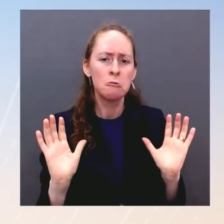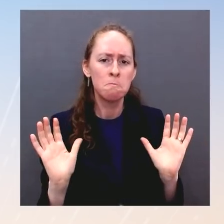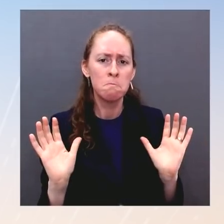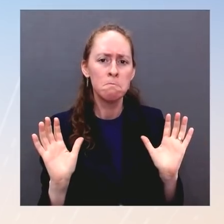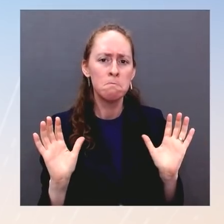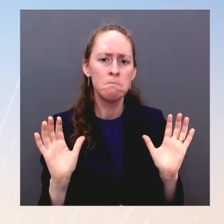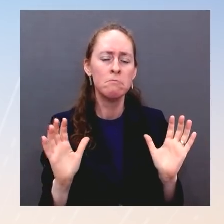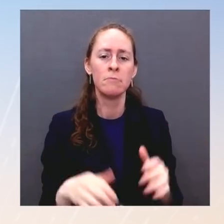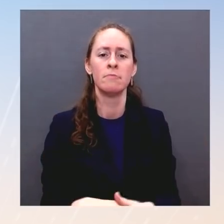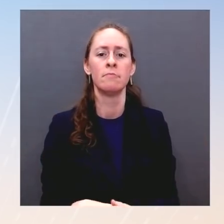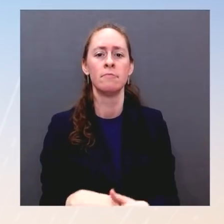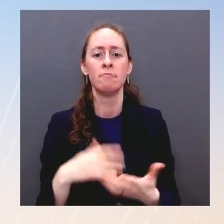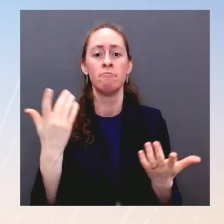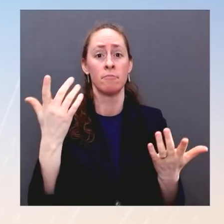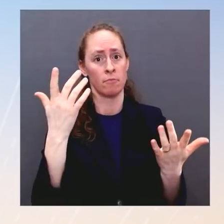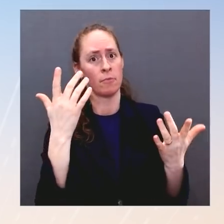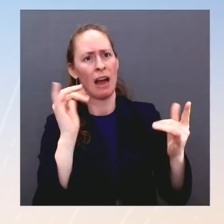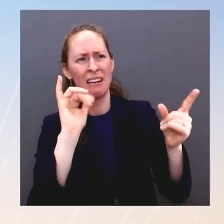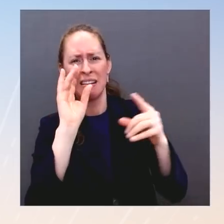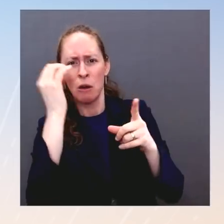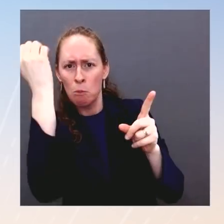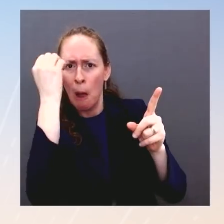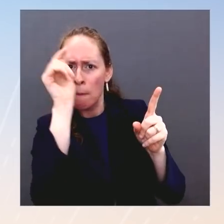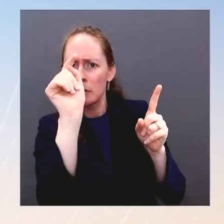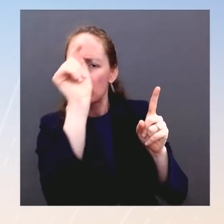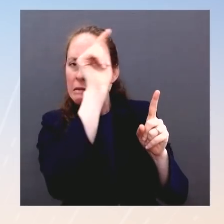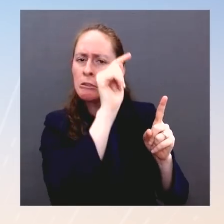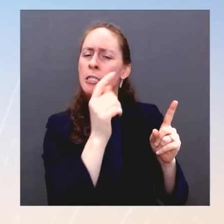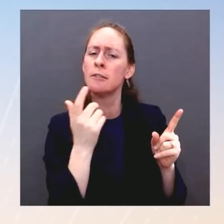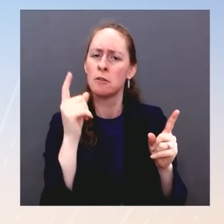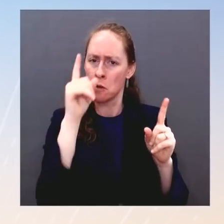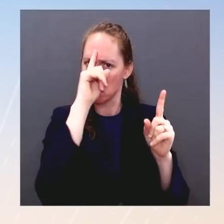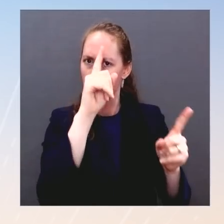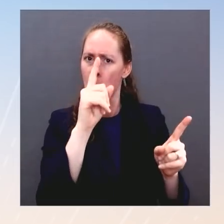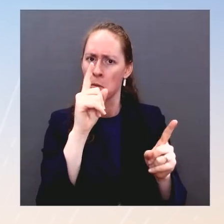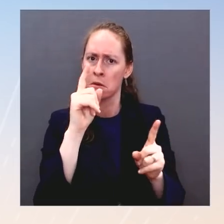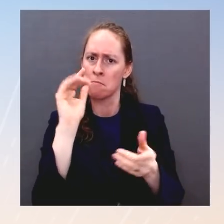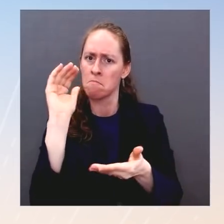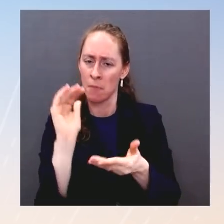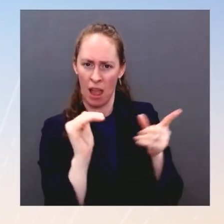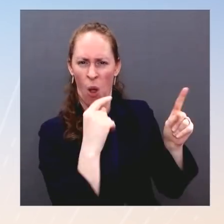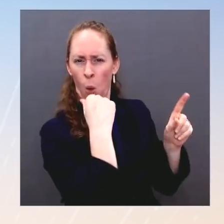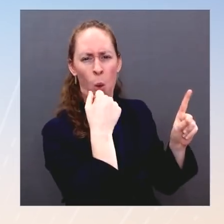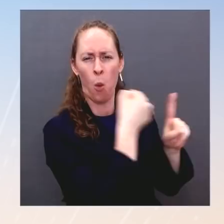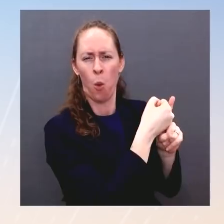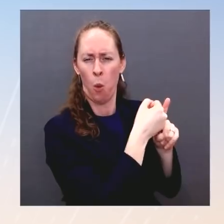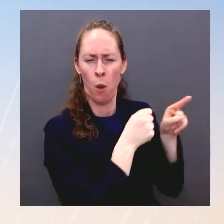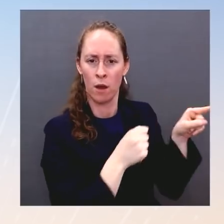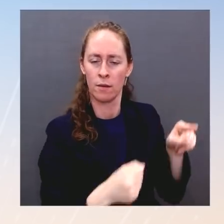I should have said this first -- take these steps, united with our partners and Allies in Europe. The Press: Does the administration